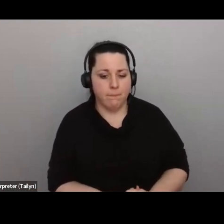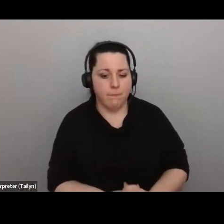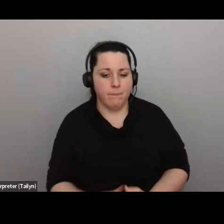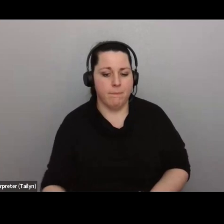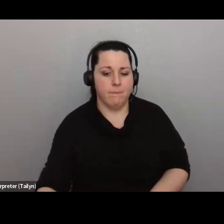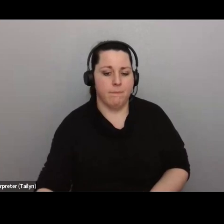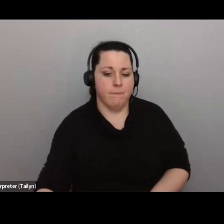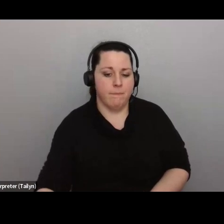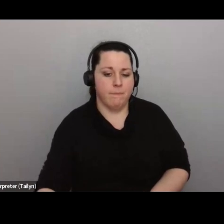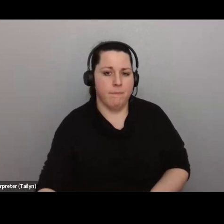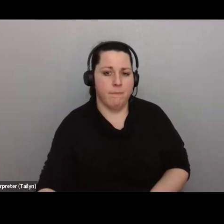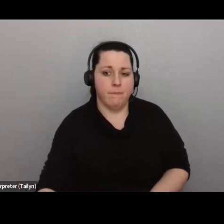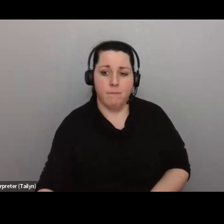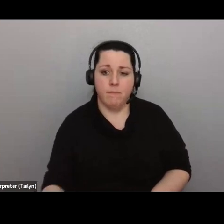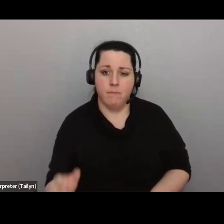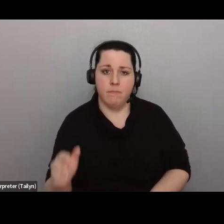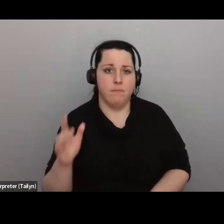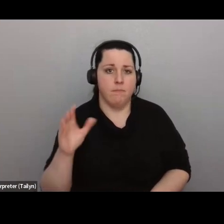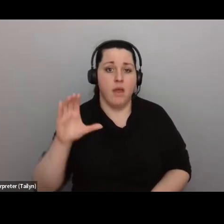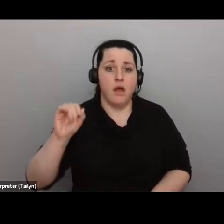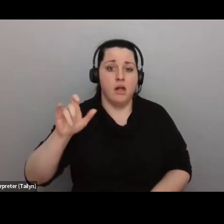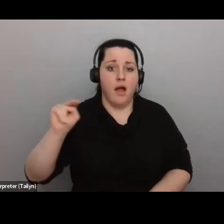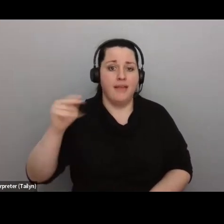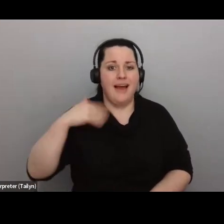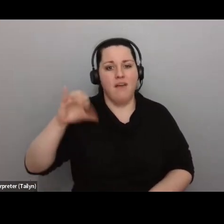Colleen: I have another question, and I feel like this is a really big one.